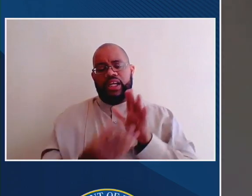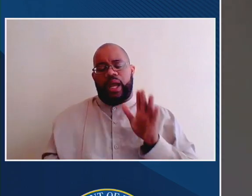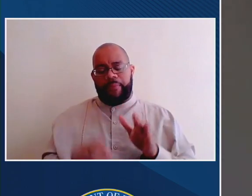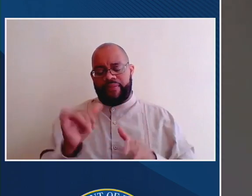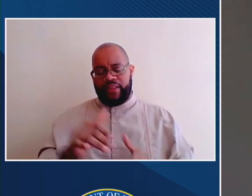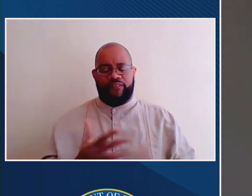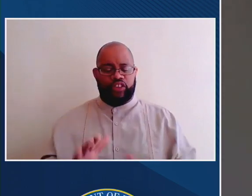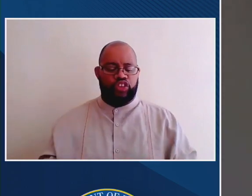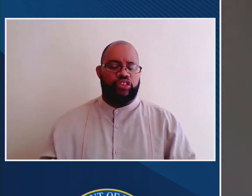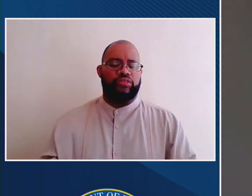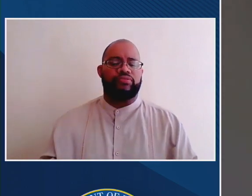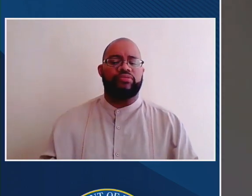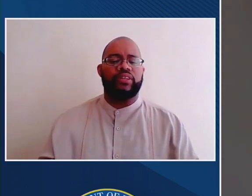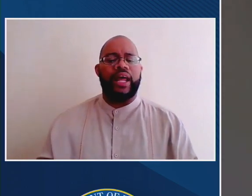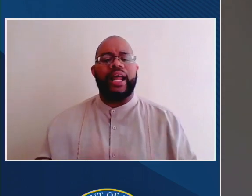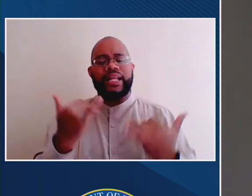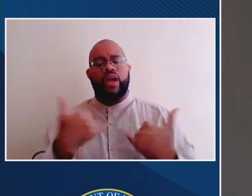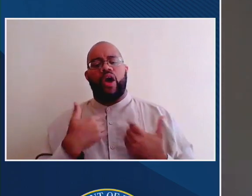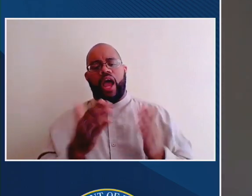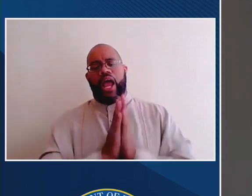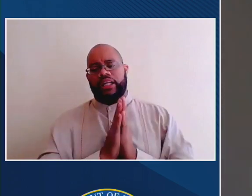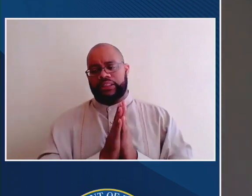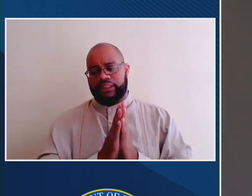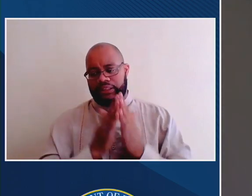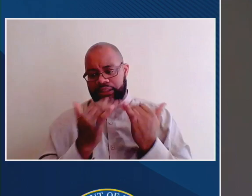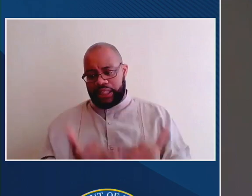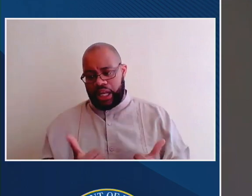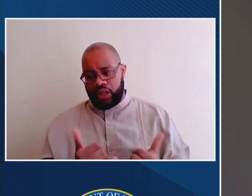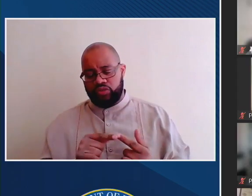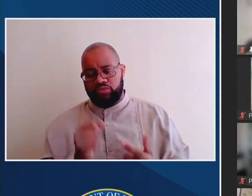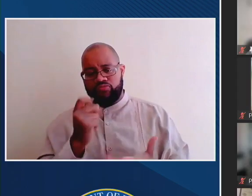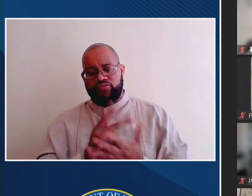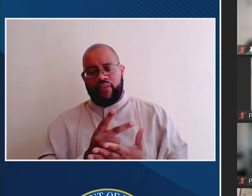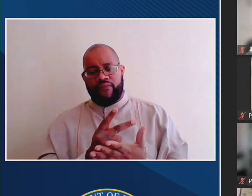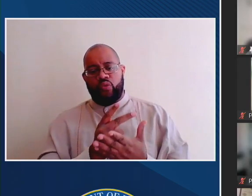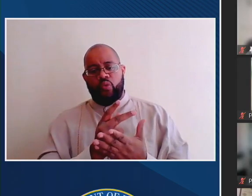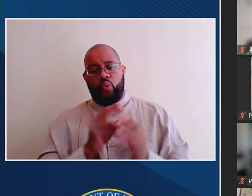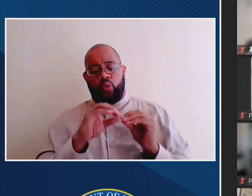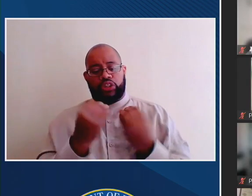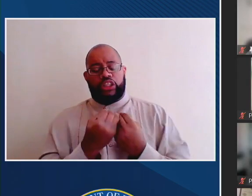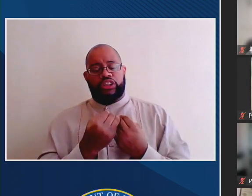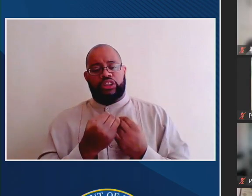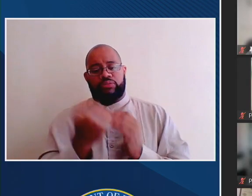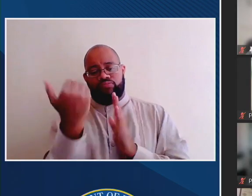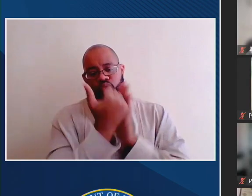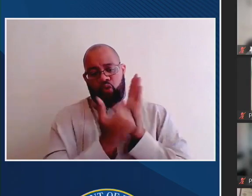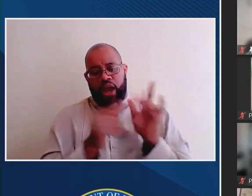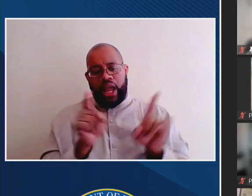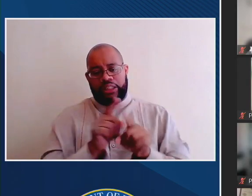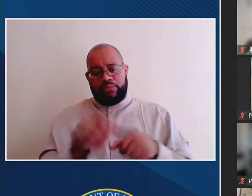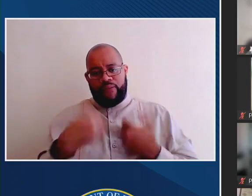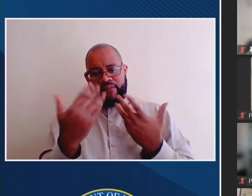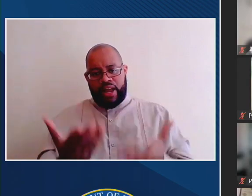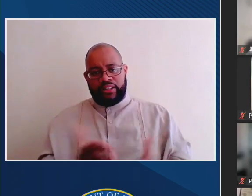We are now going to ask you at this time to approve the organizational protocol as provided. This will be your first